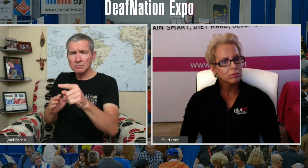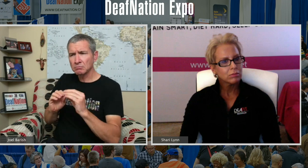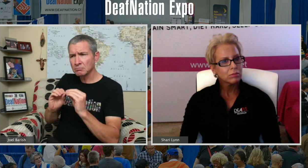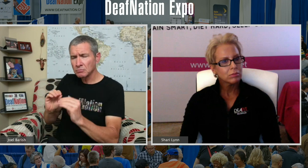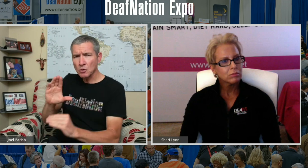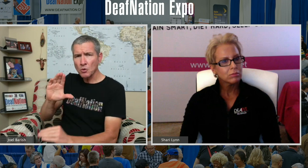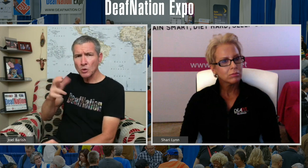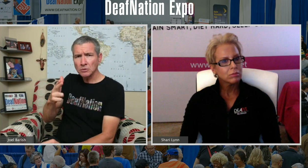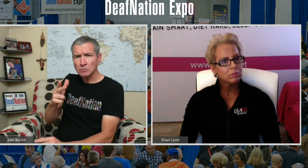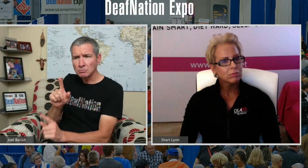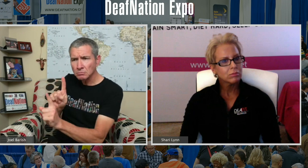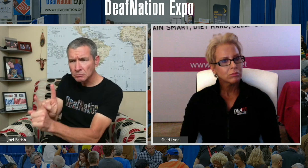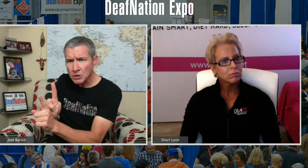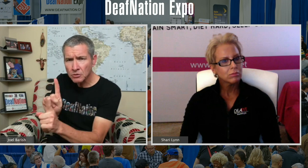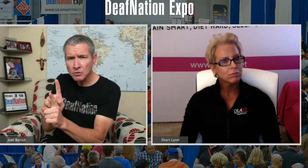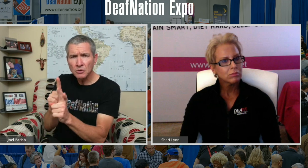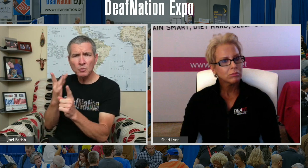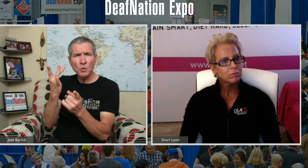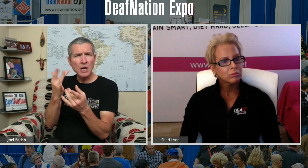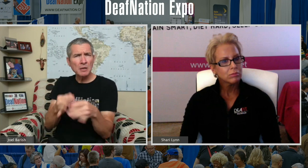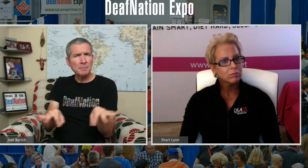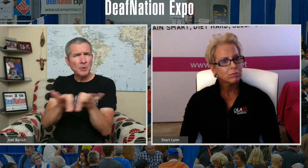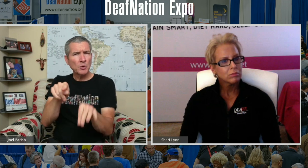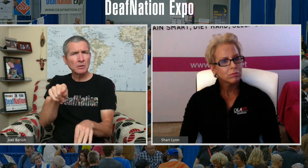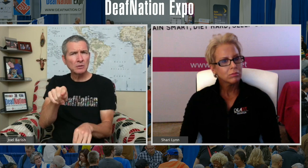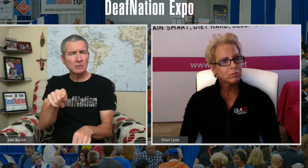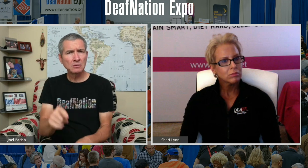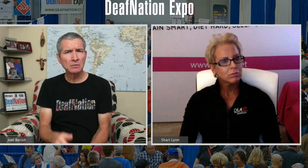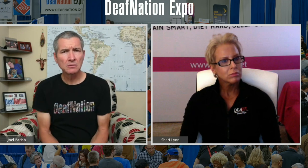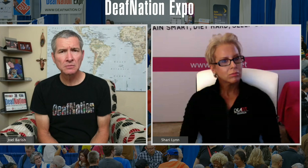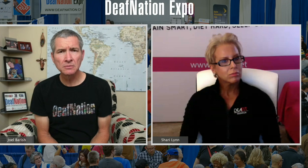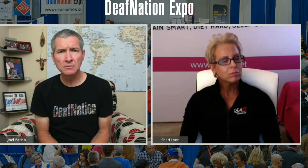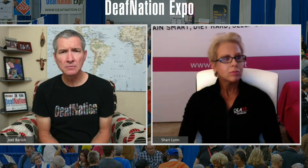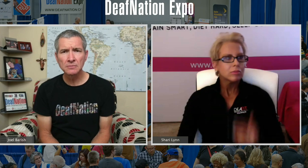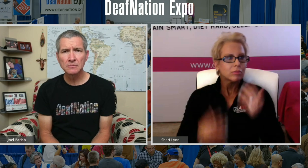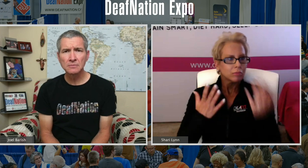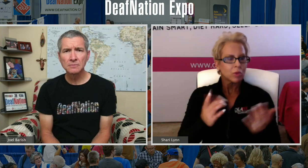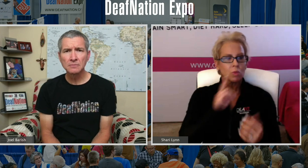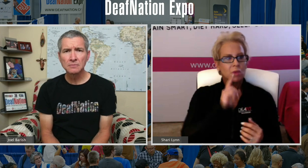What’s the difference between that and coaching and mentoring? Why is that important?